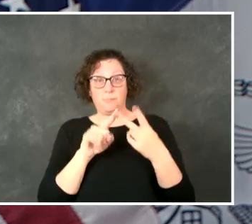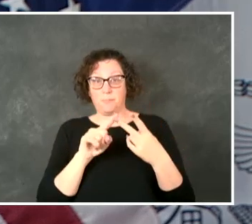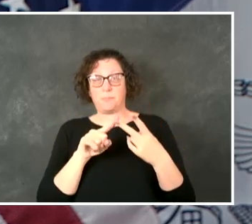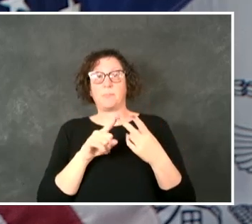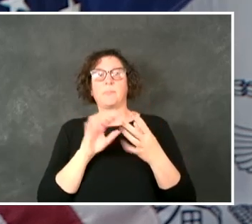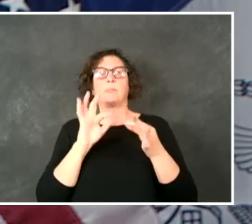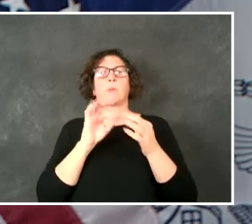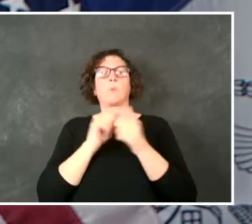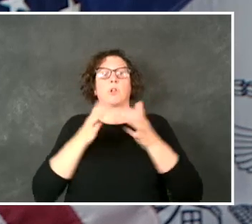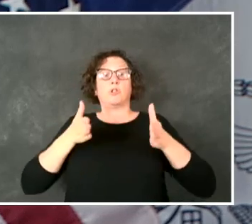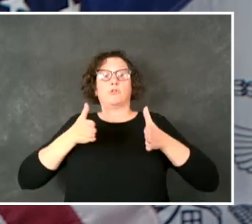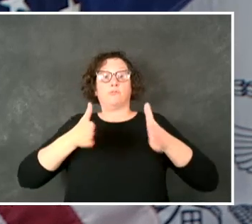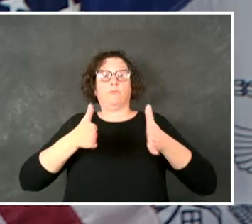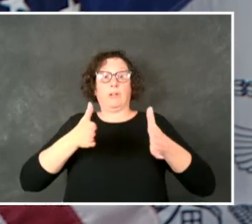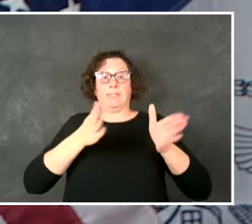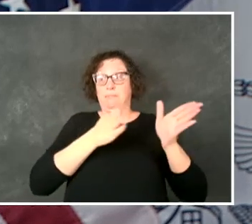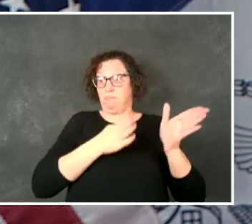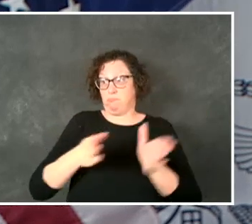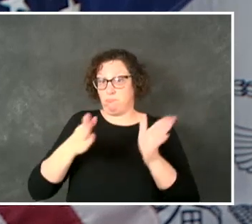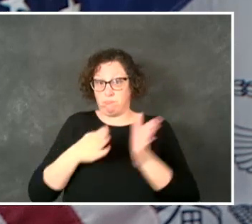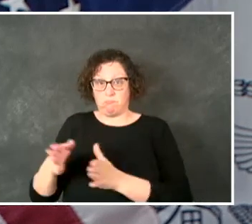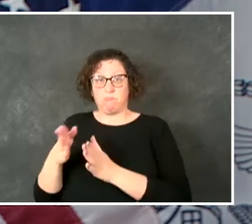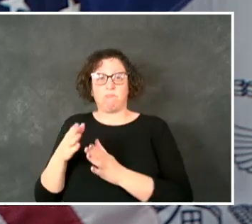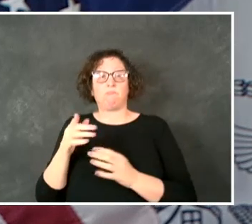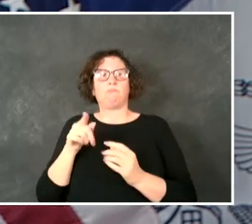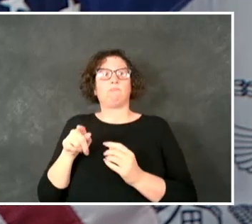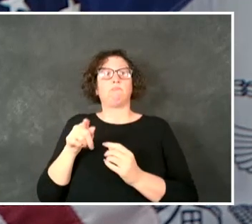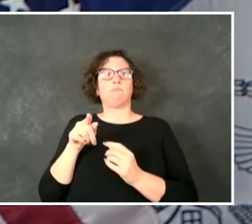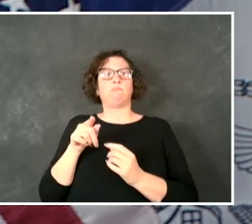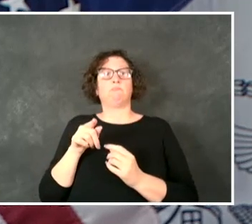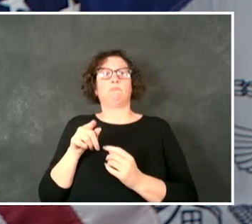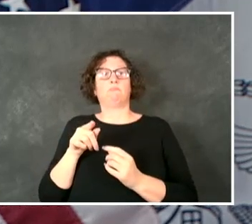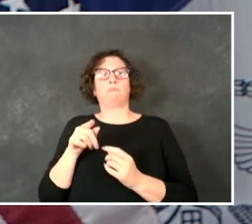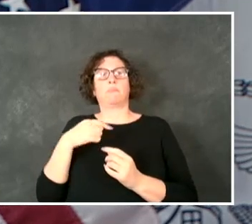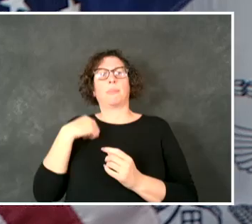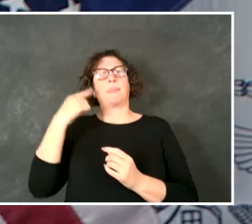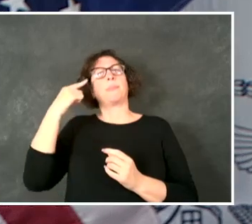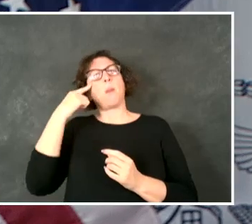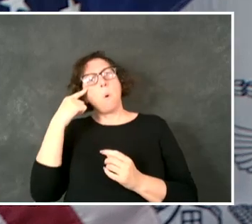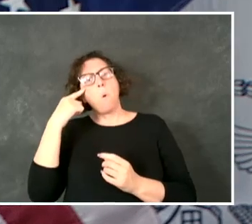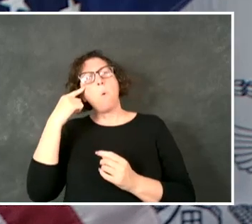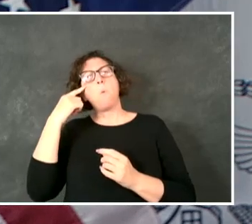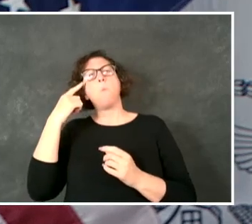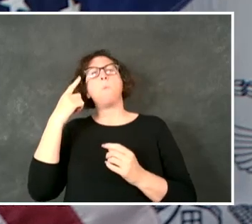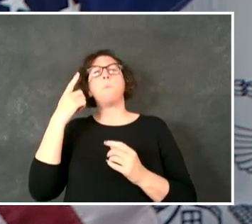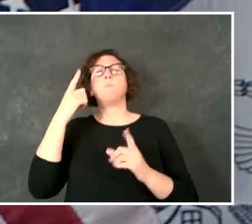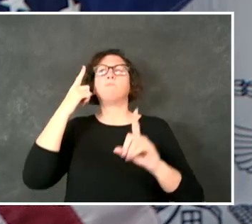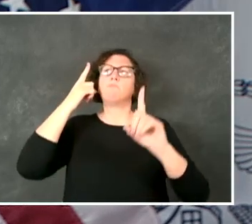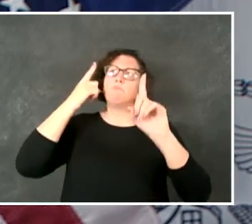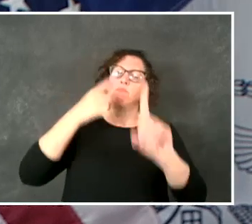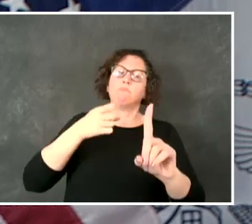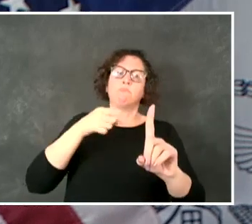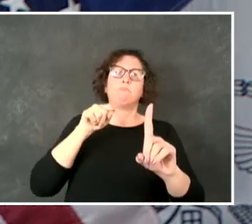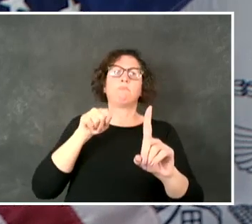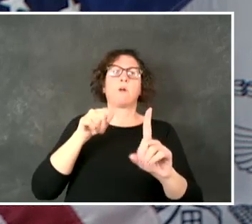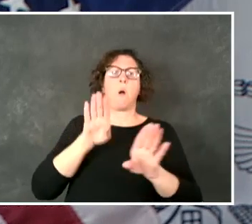STREETS PLAN. I THOUGHT MUCH OF THE DISCUSSION AROUND THIS HAD BEEN ABOUTG IVNGI PEOPLE WHO DON'T